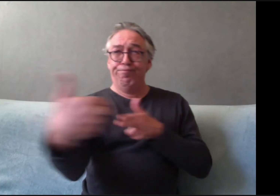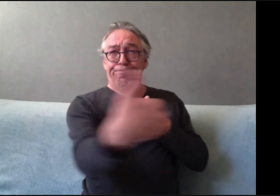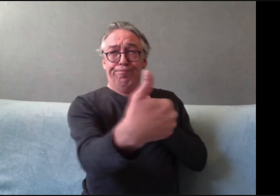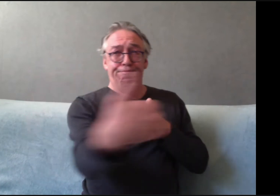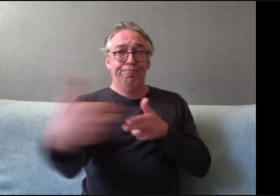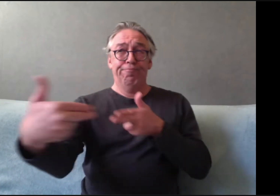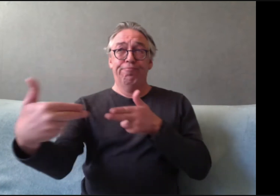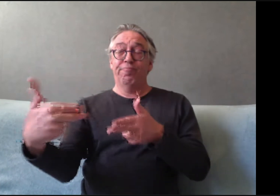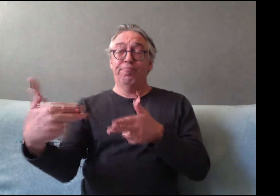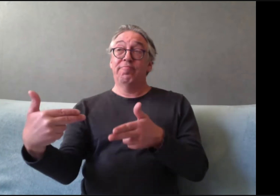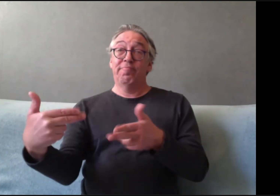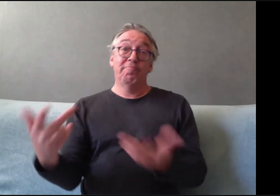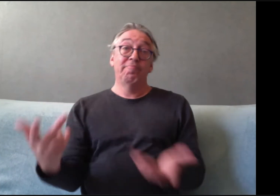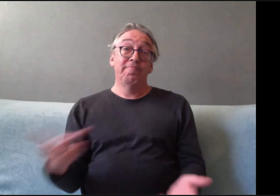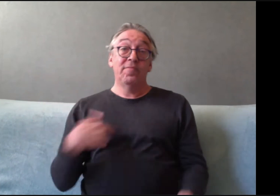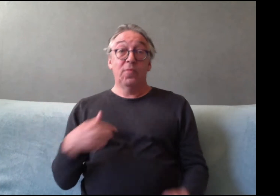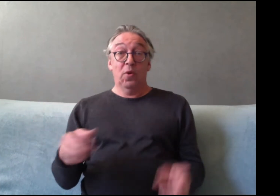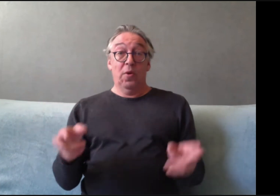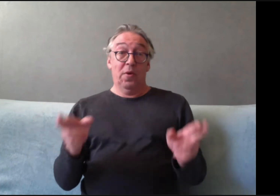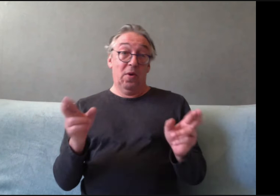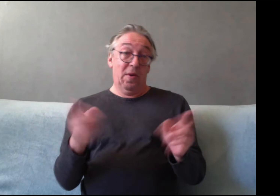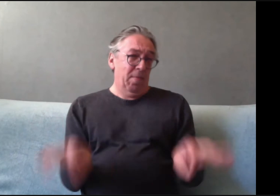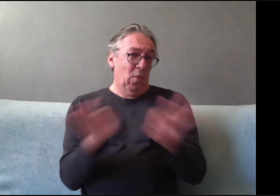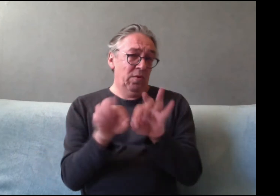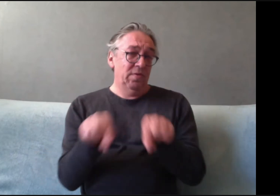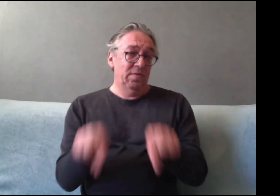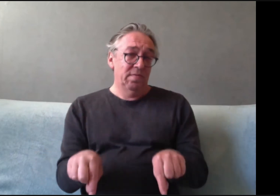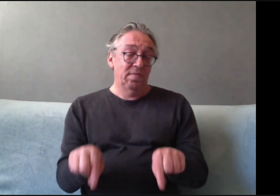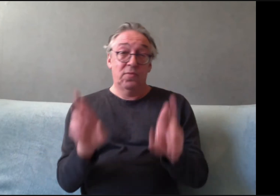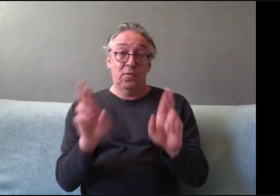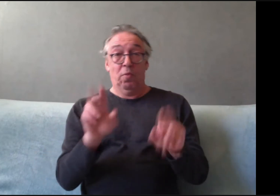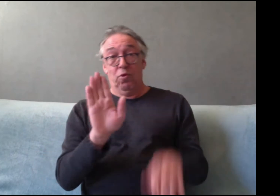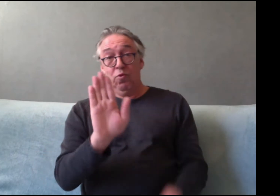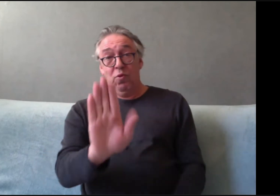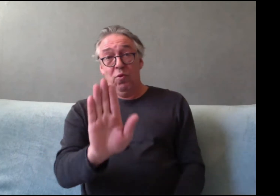I hope all of you, your families, your beloved ones, your colleagues,